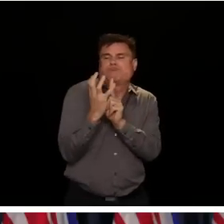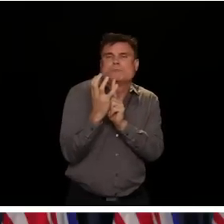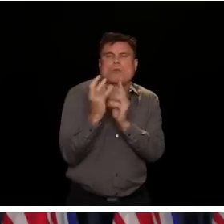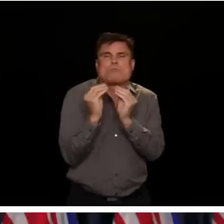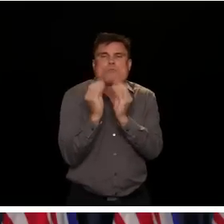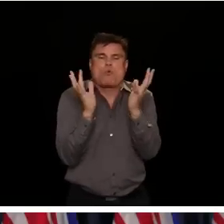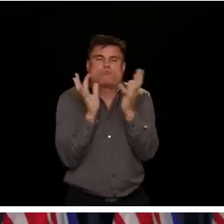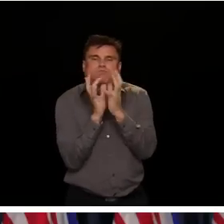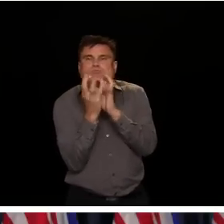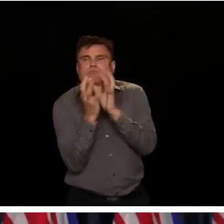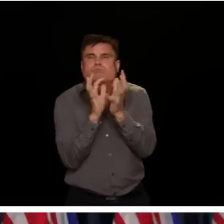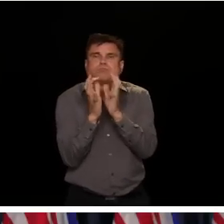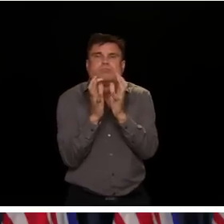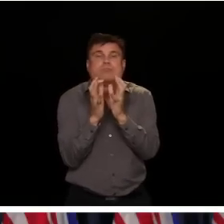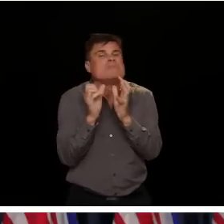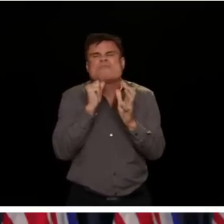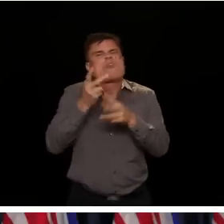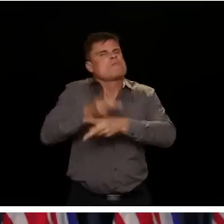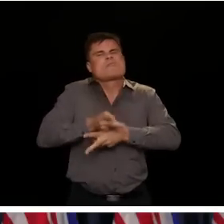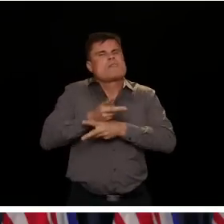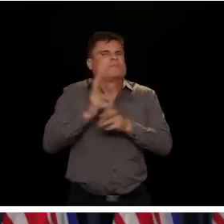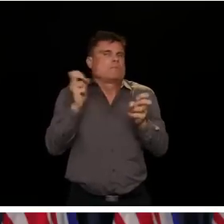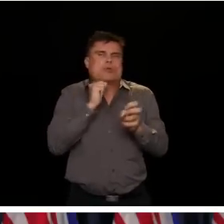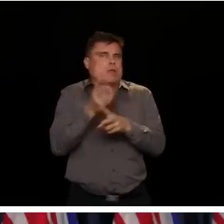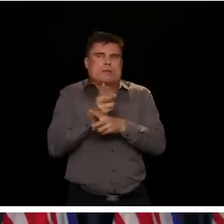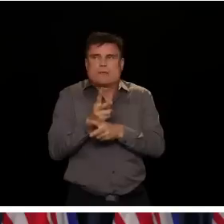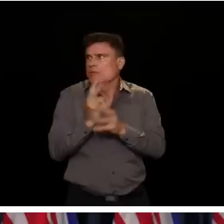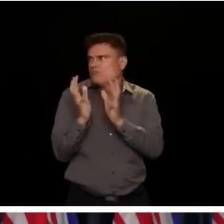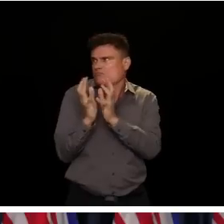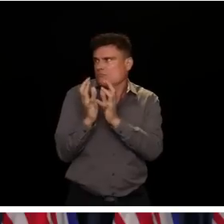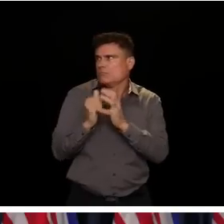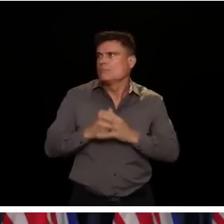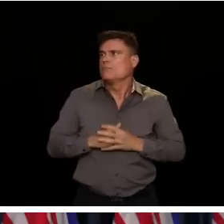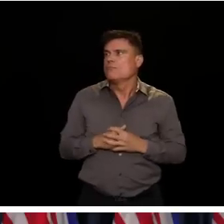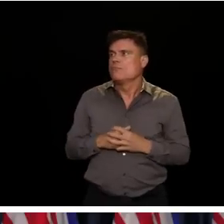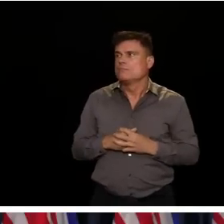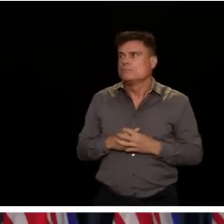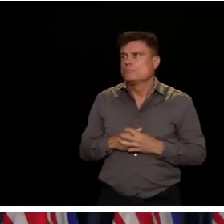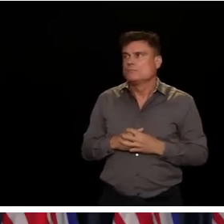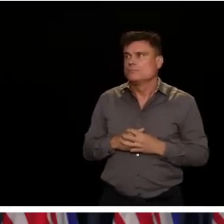to effectively control the epidemic. As we are moving into our next phase,